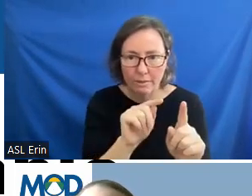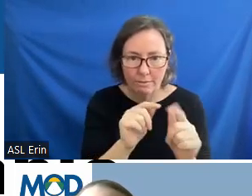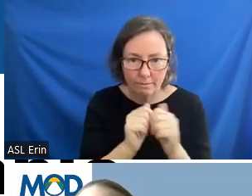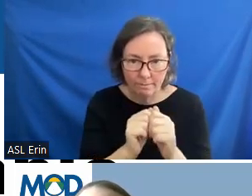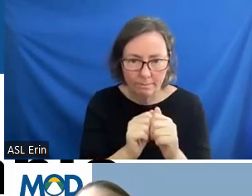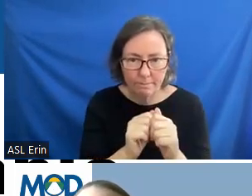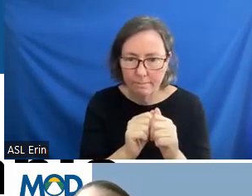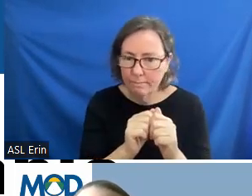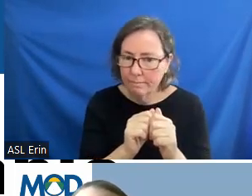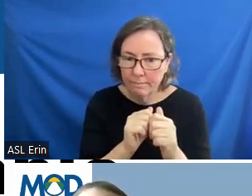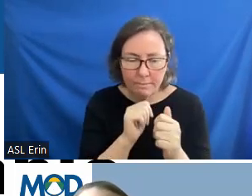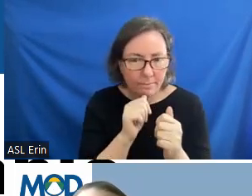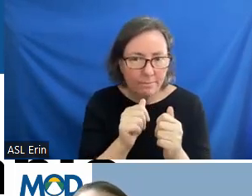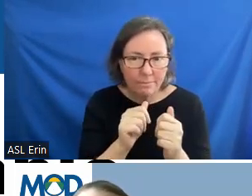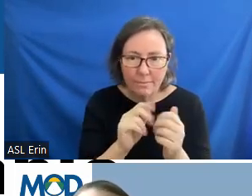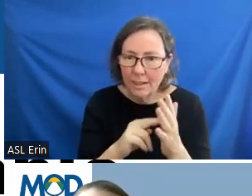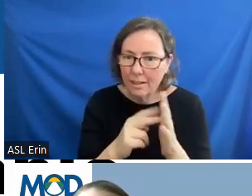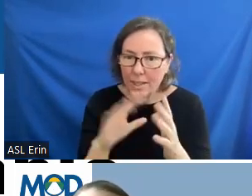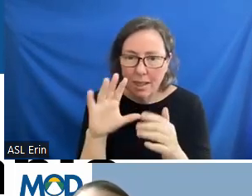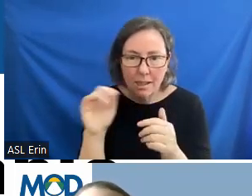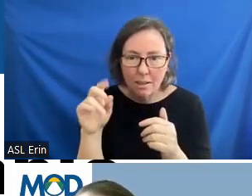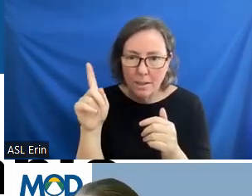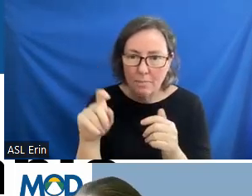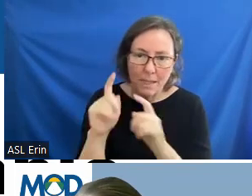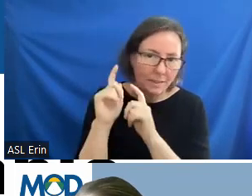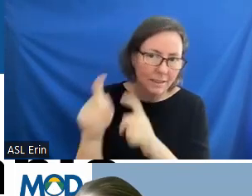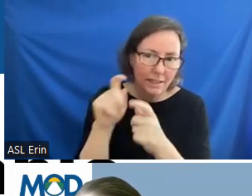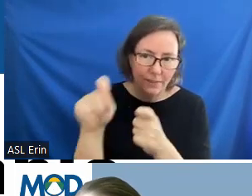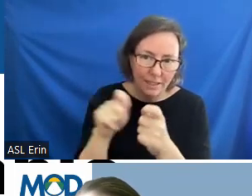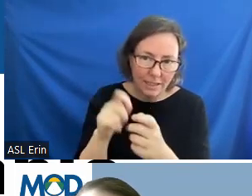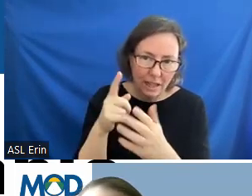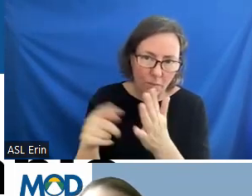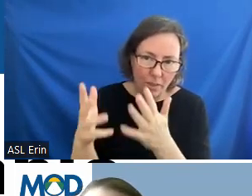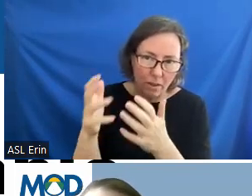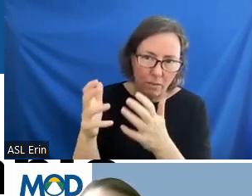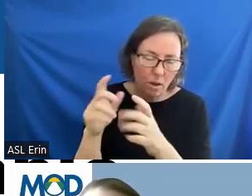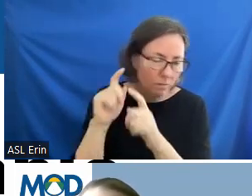mean that the employee necessarily gets exactly what they're asking for. It doesn't mean that the